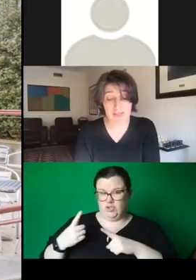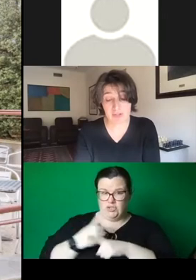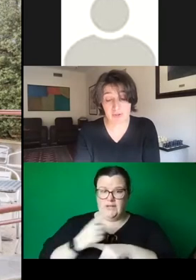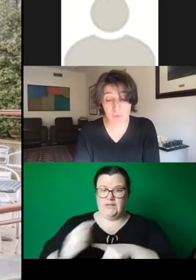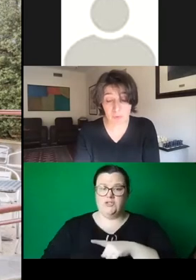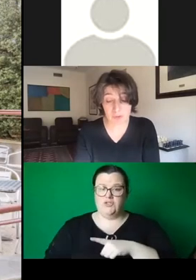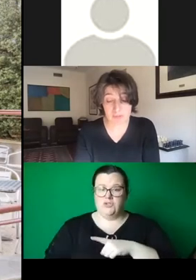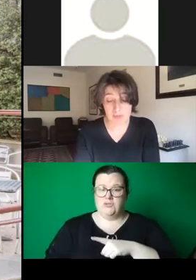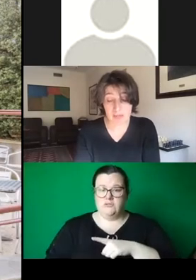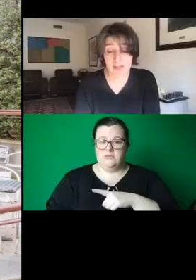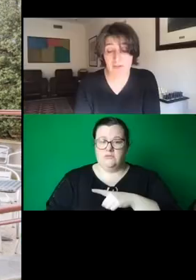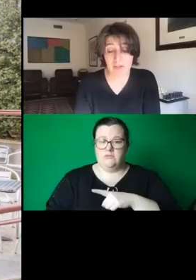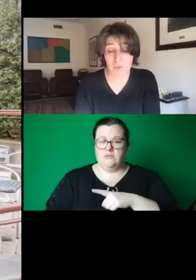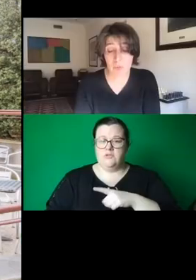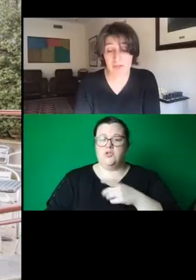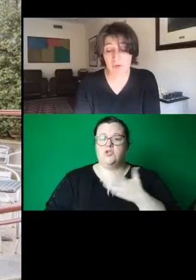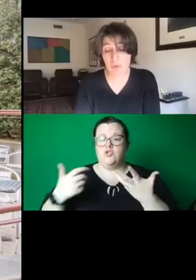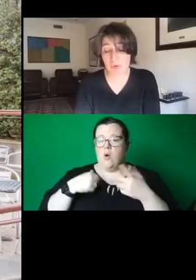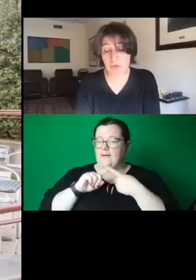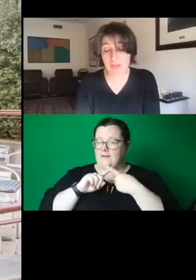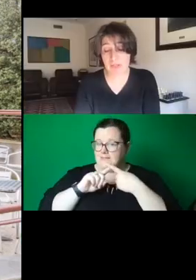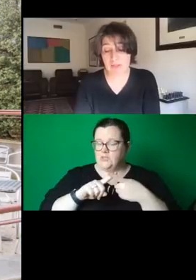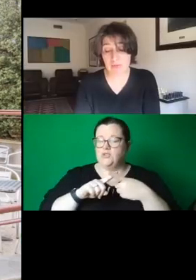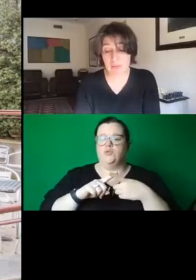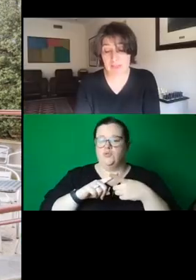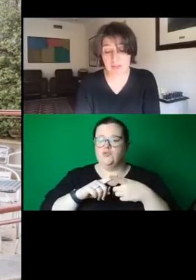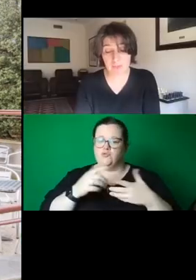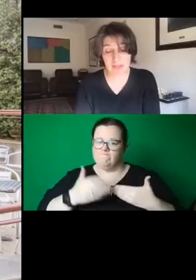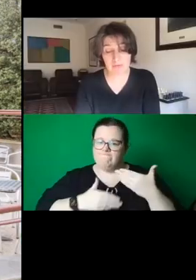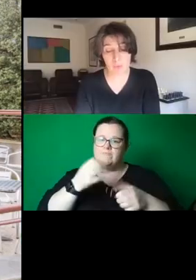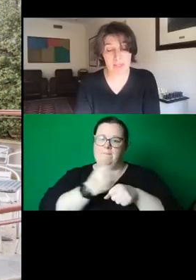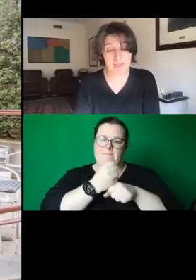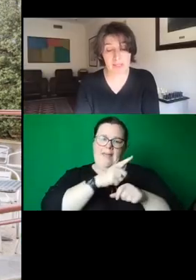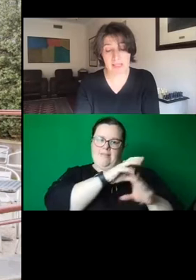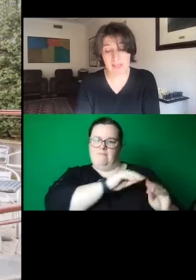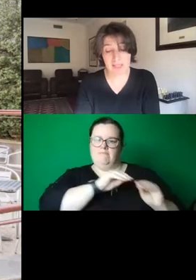of works and i found ways to approach the gravity they represent in playful ways making the innate